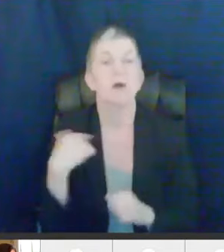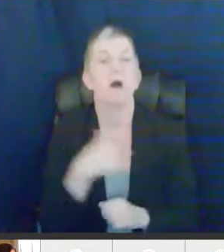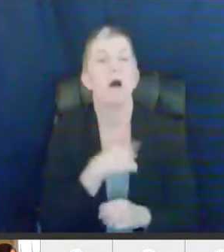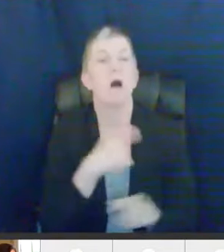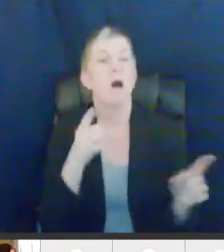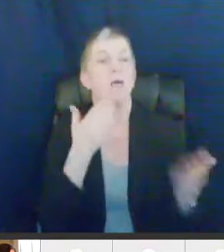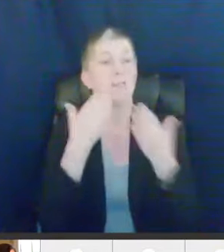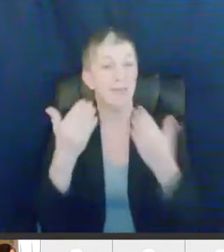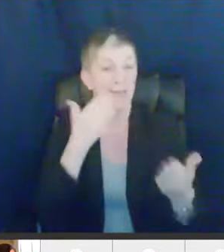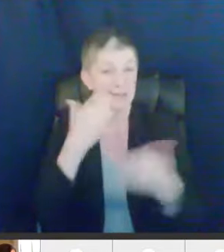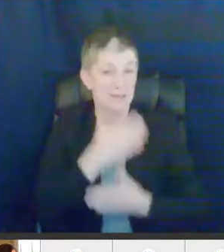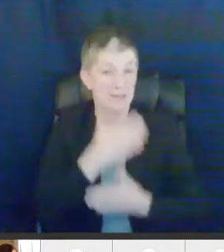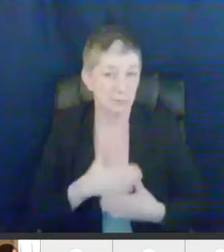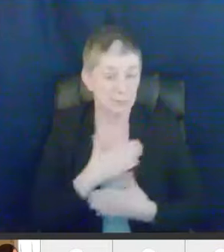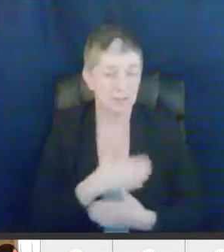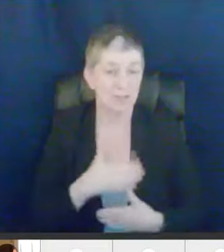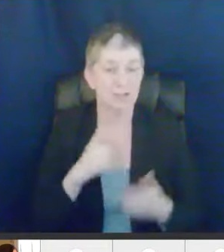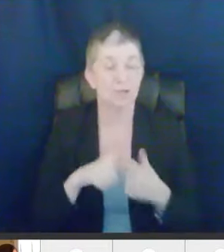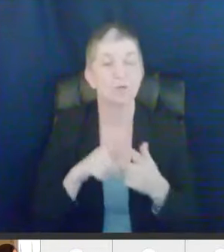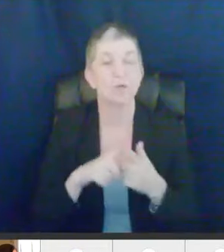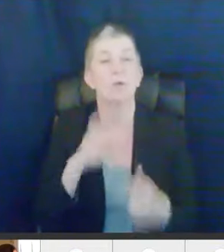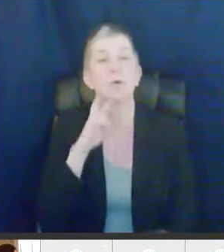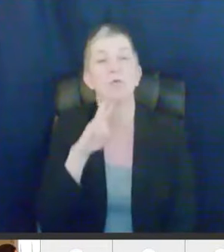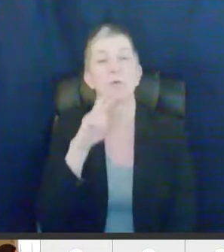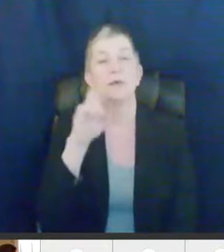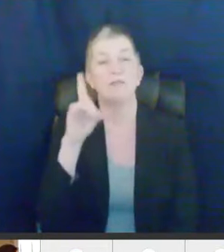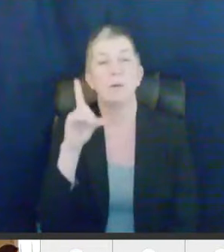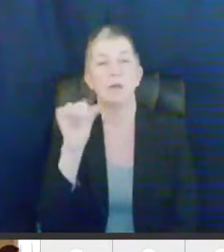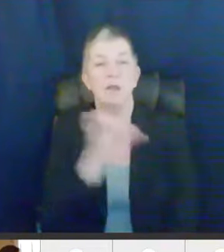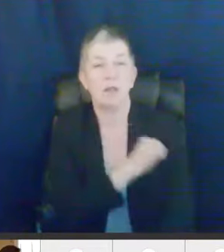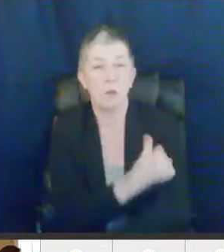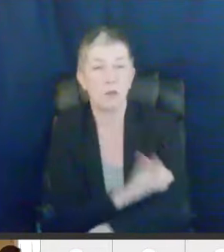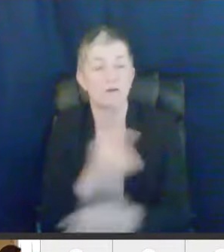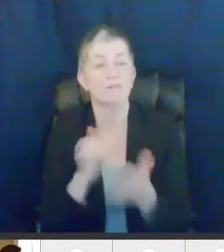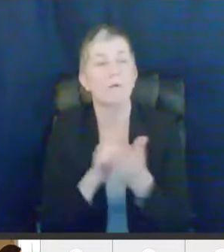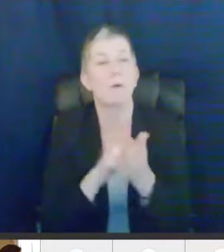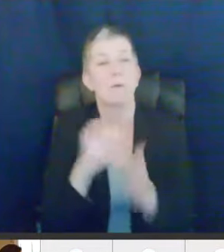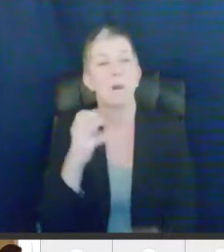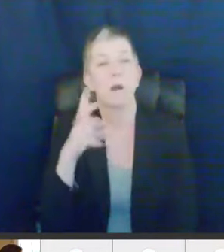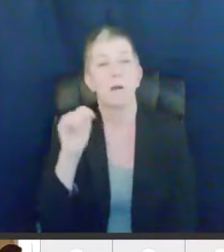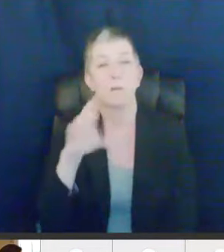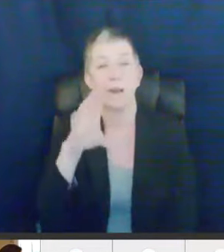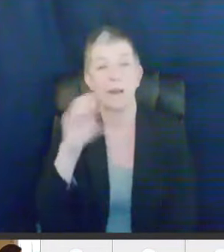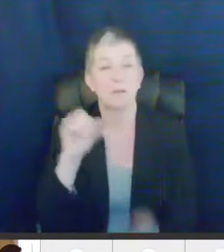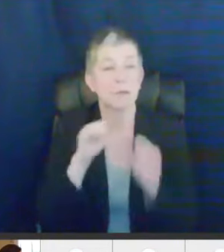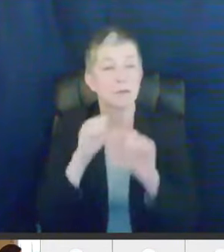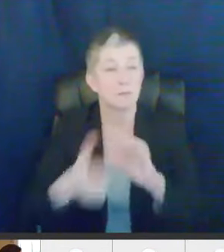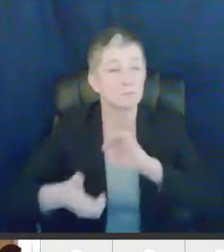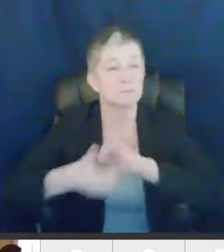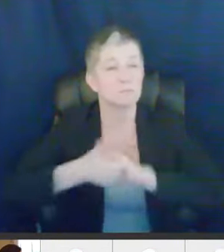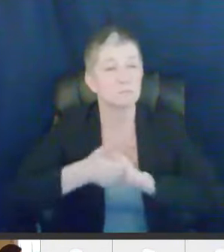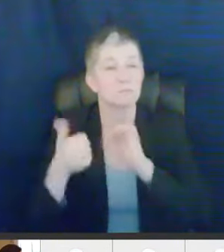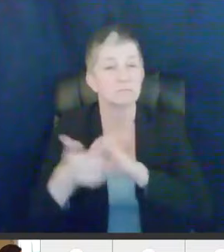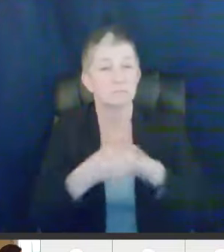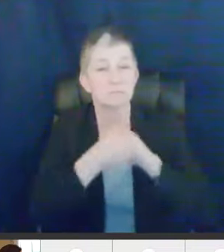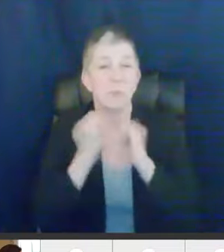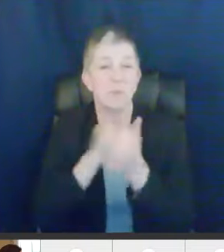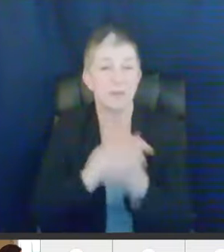appreciation to the redevelopment authority of Montgomery County for their continued partnership and collaboration on this program with our Department of